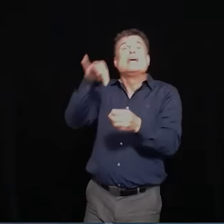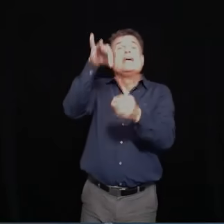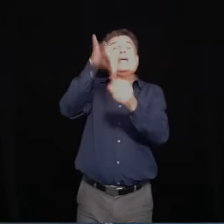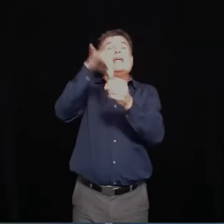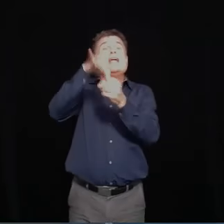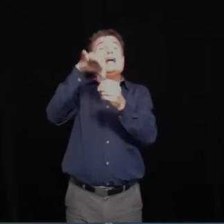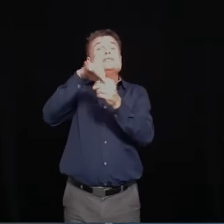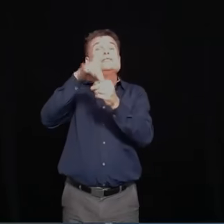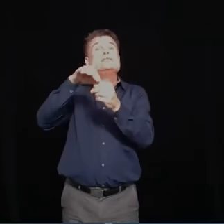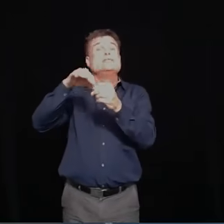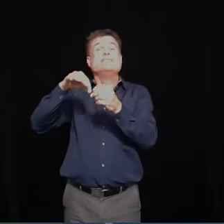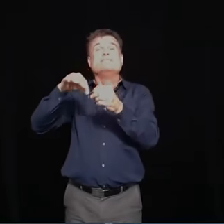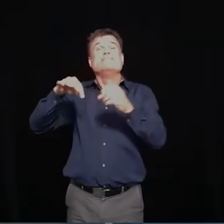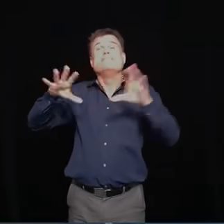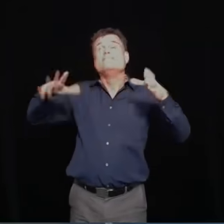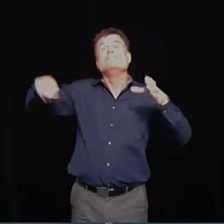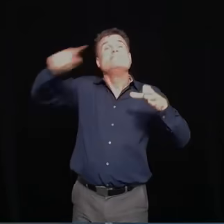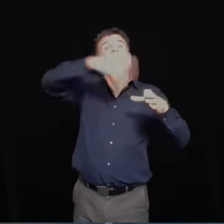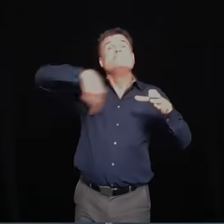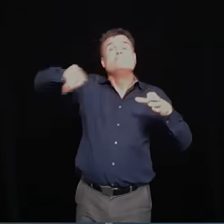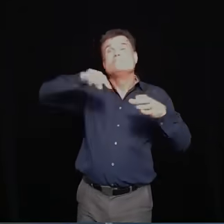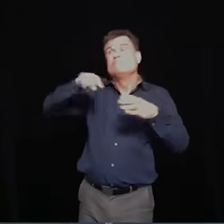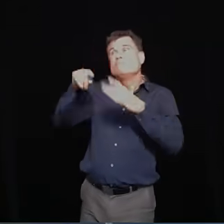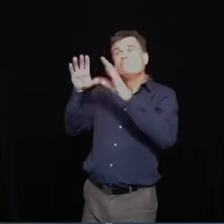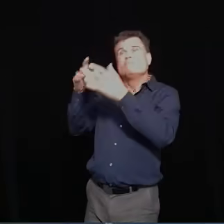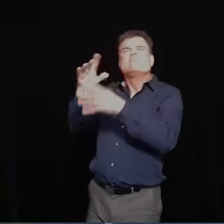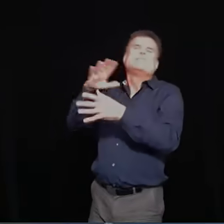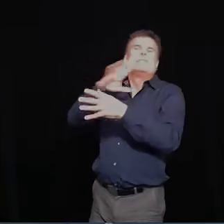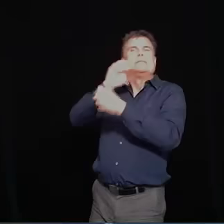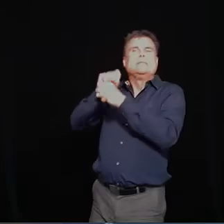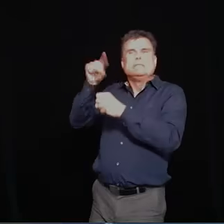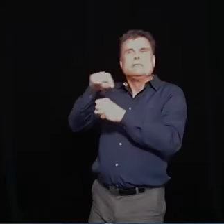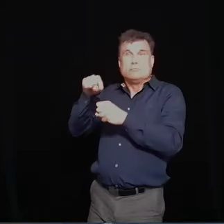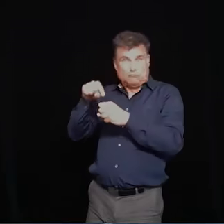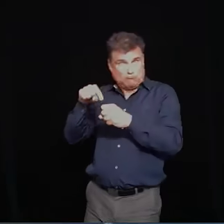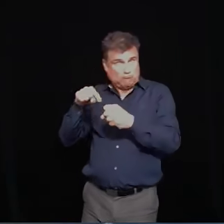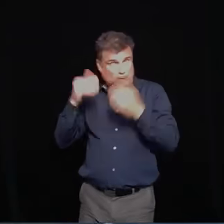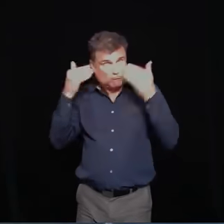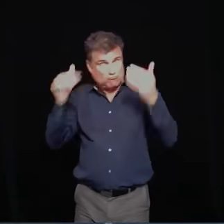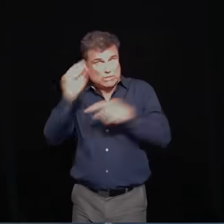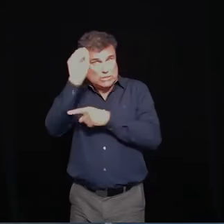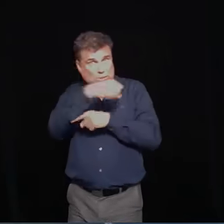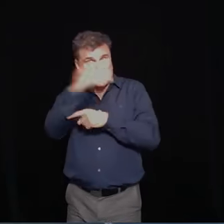So those are the things we are learning about this virus but it's also in the context of the